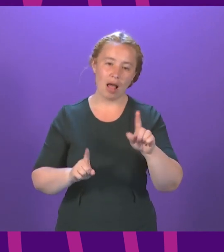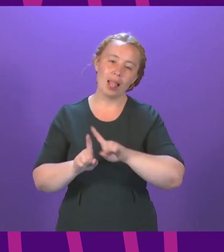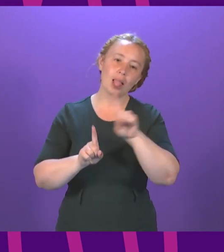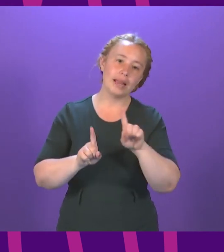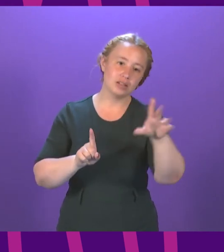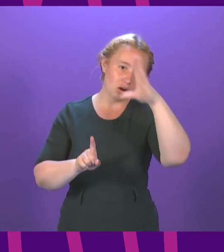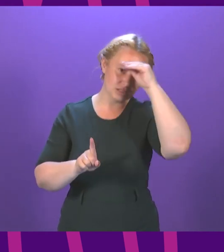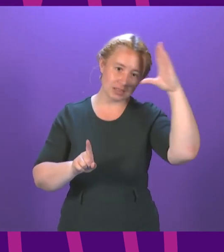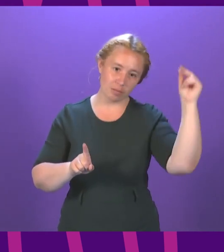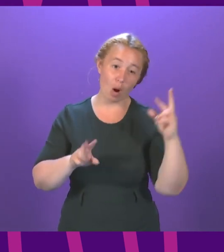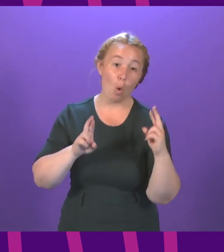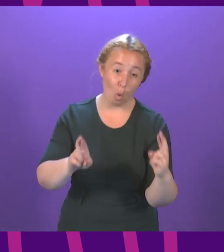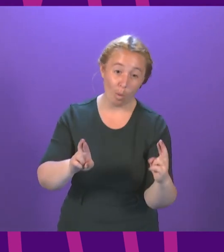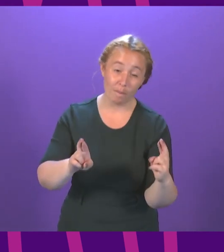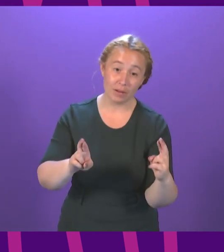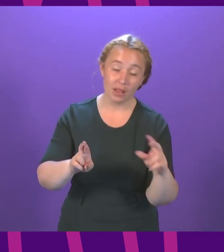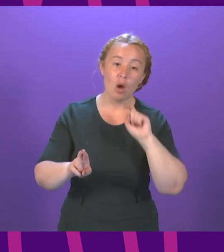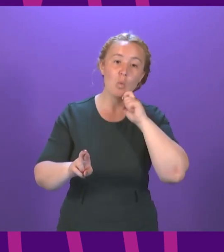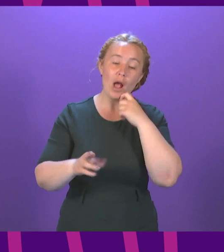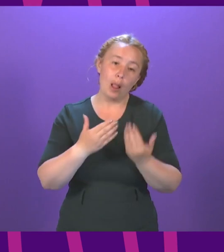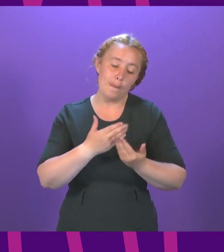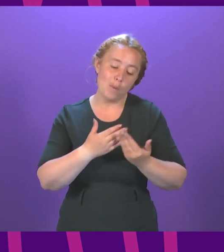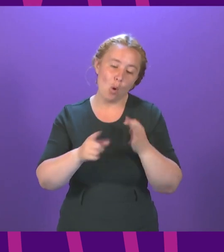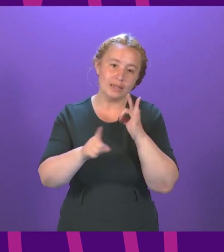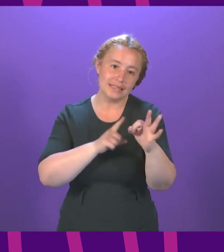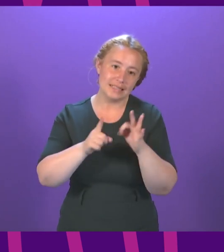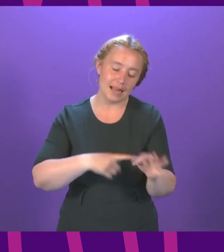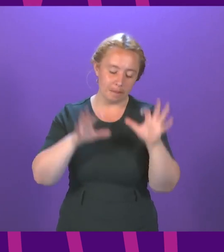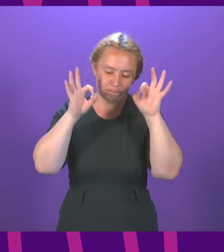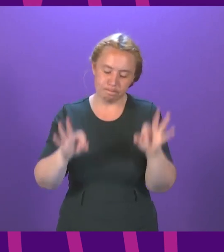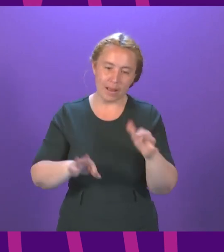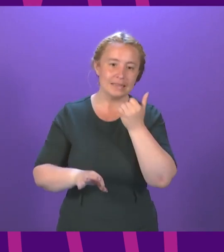into the autumn. I will provide more detail of the precise date as quickly as possible.